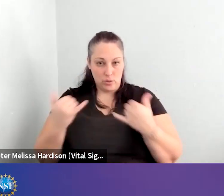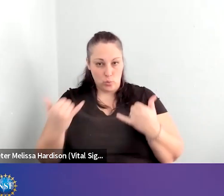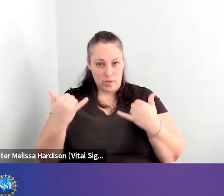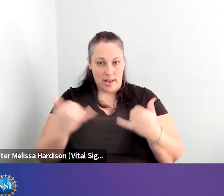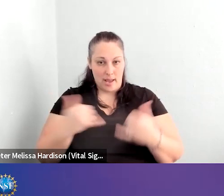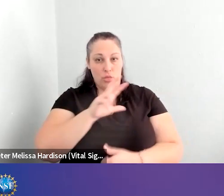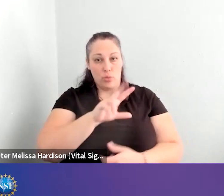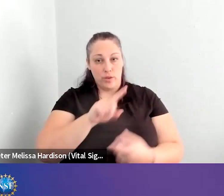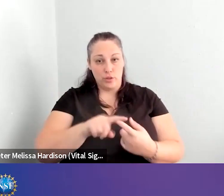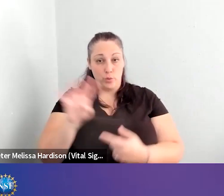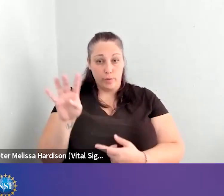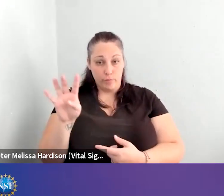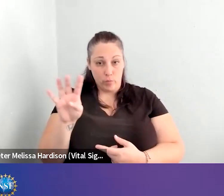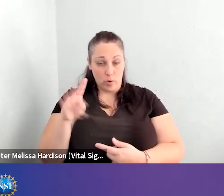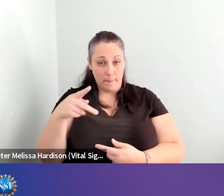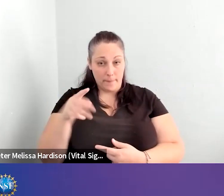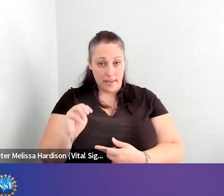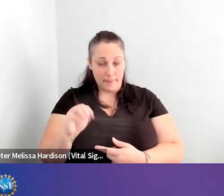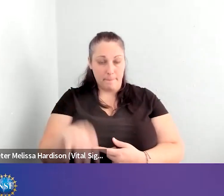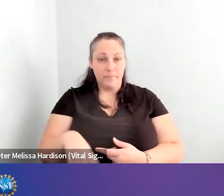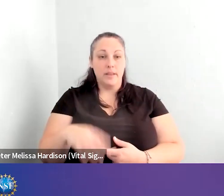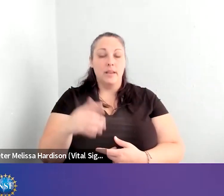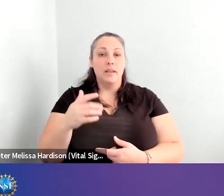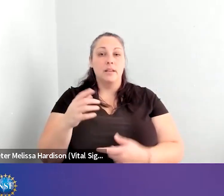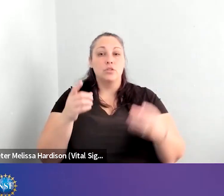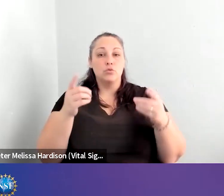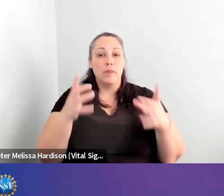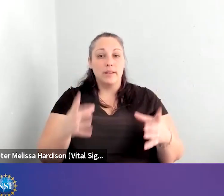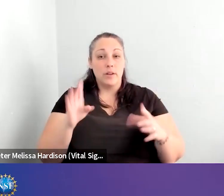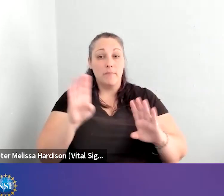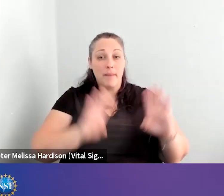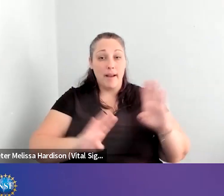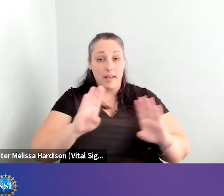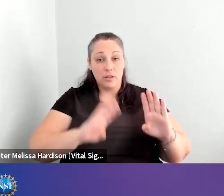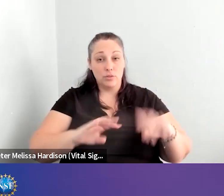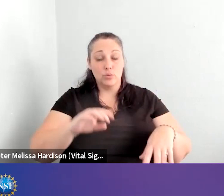for Biological Sciences and the Directorate for Computer and Information Science and Engineering updates.